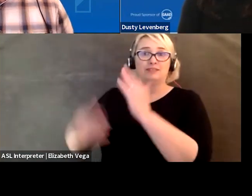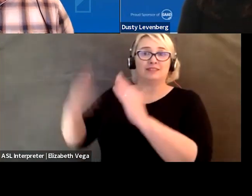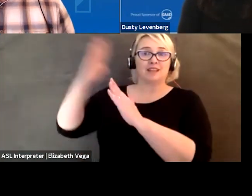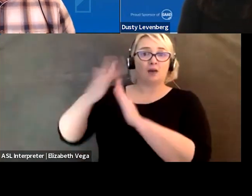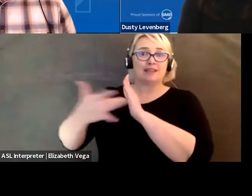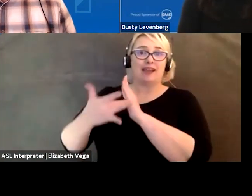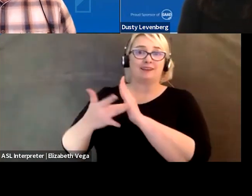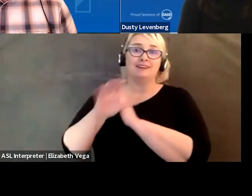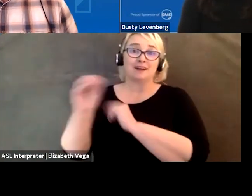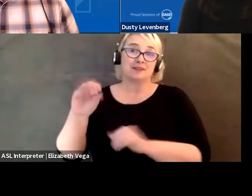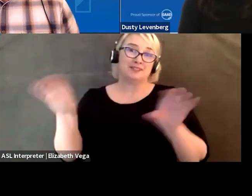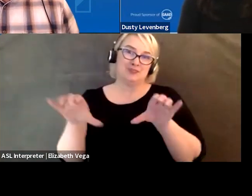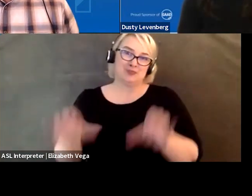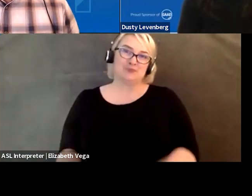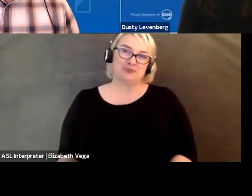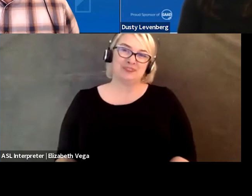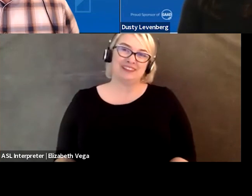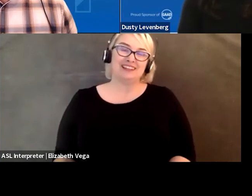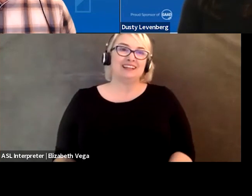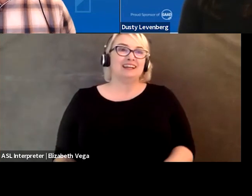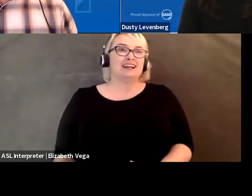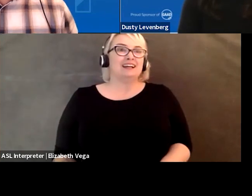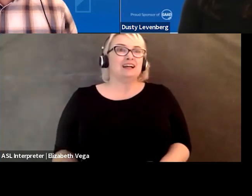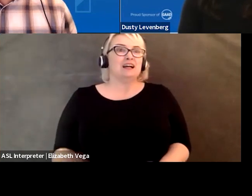But I'm just -- I'm not saying that the results are wonderful.